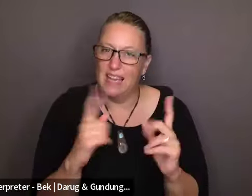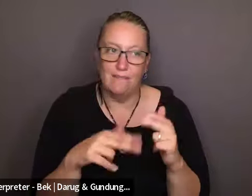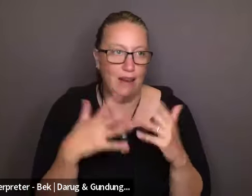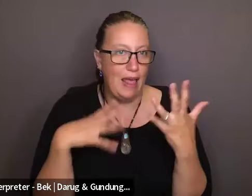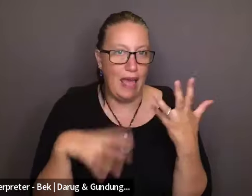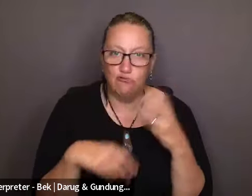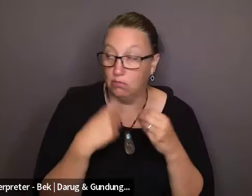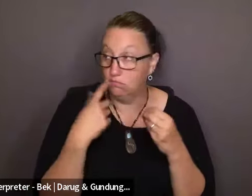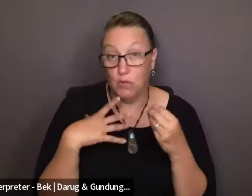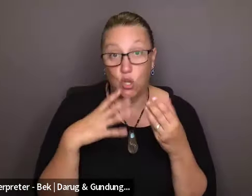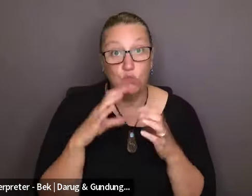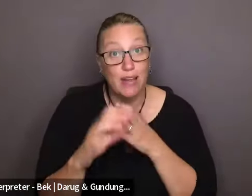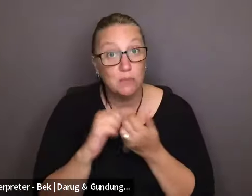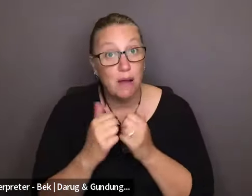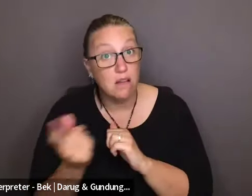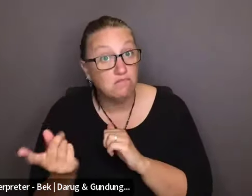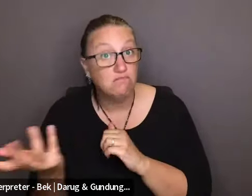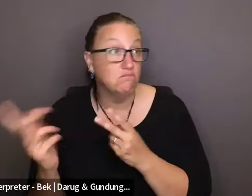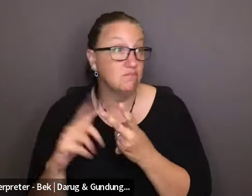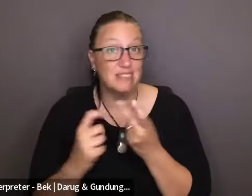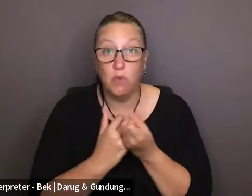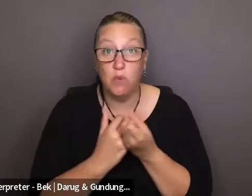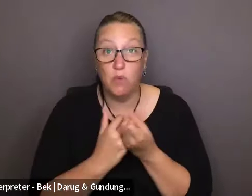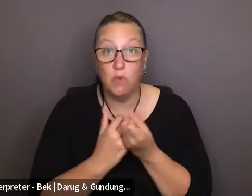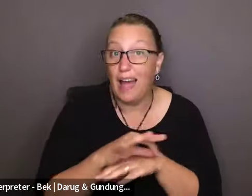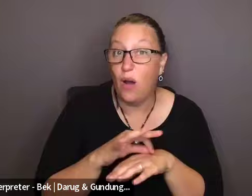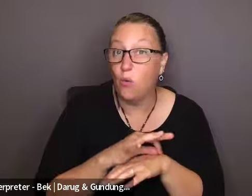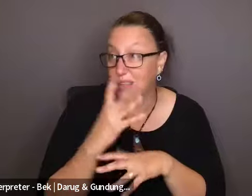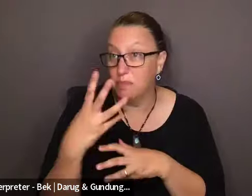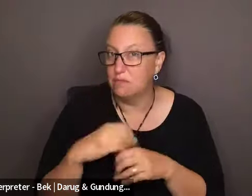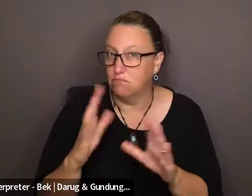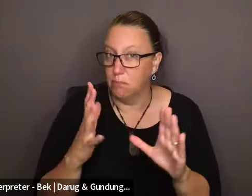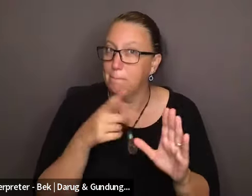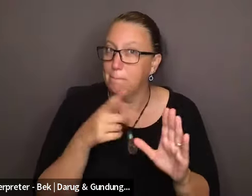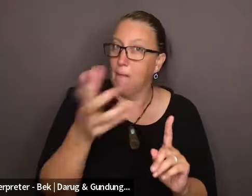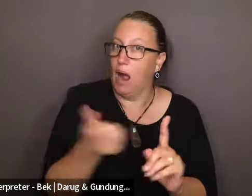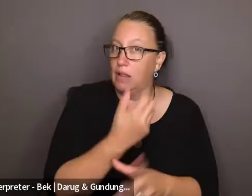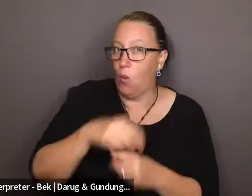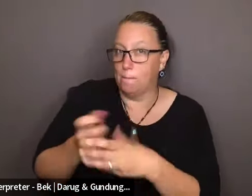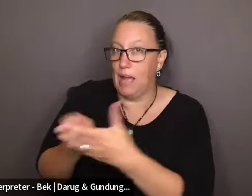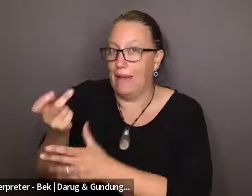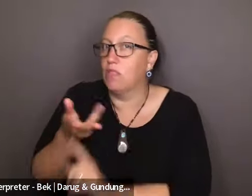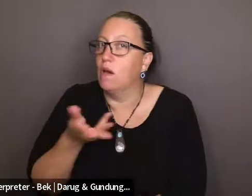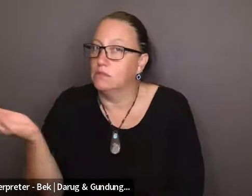of practice sessions, but if there is something extra, so if someone needs a communication partner or